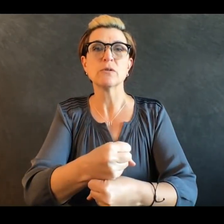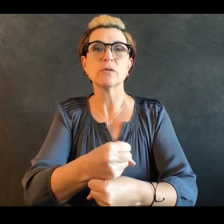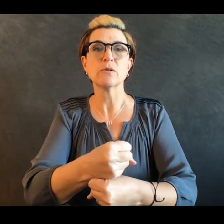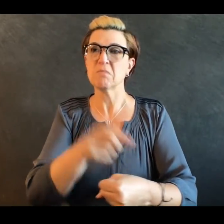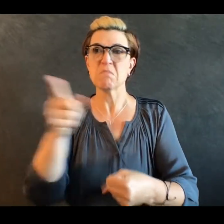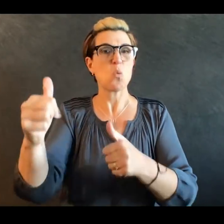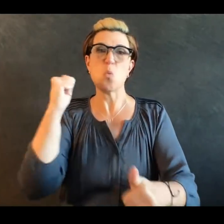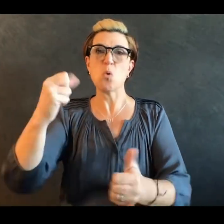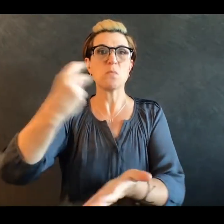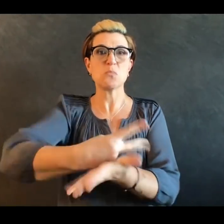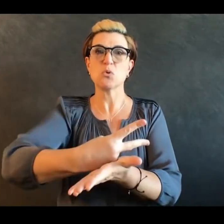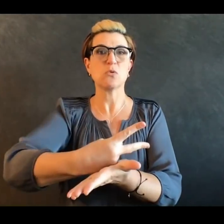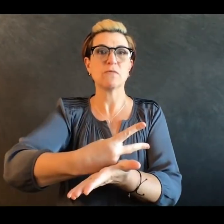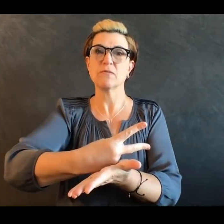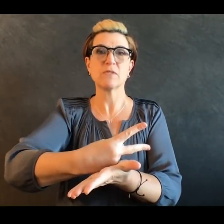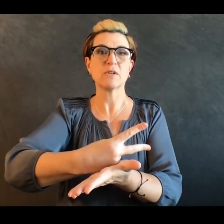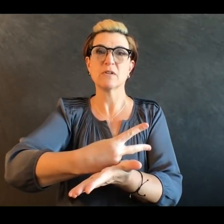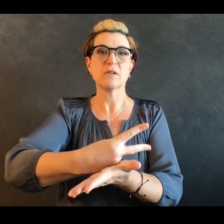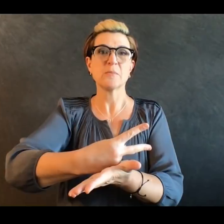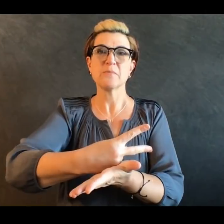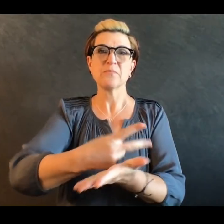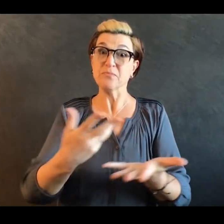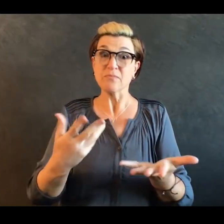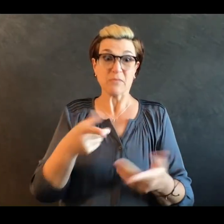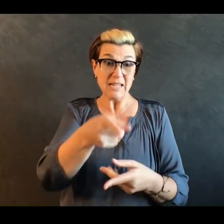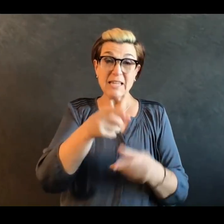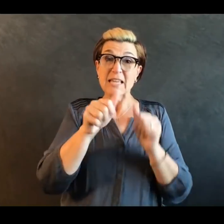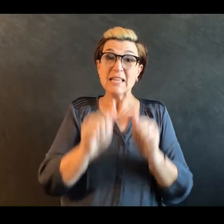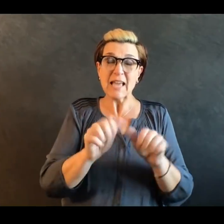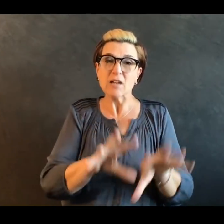important and have you heard what's coming out of the voice of America it's